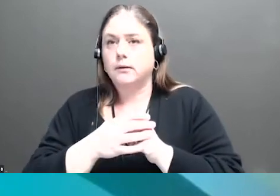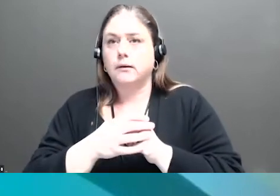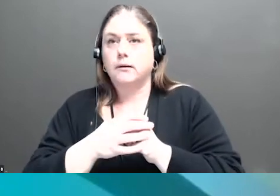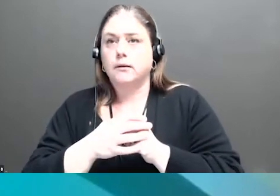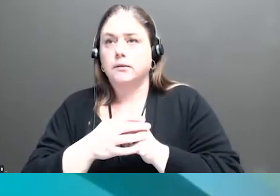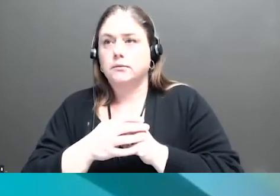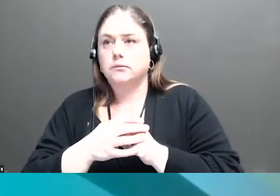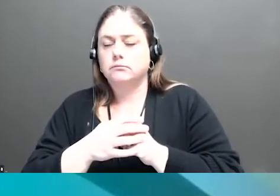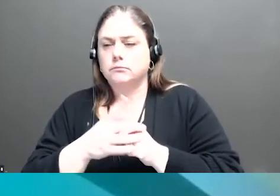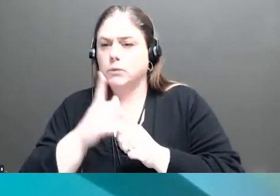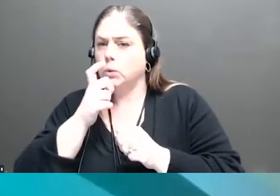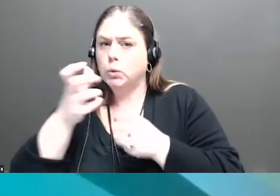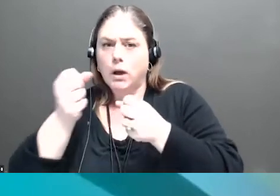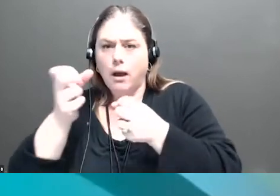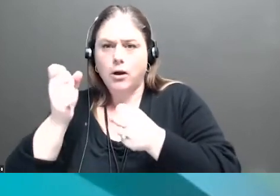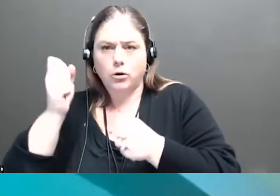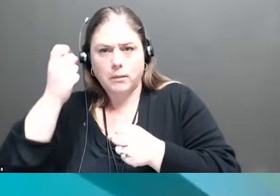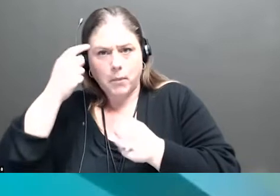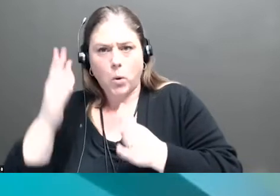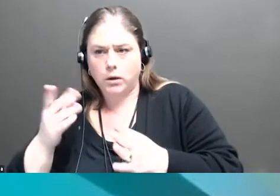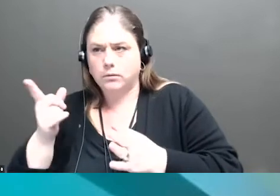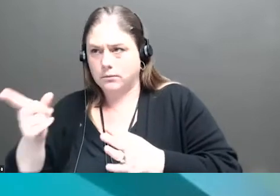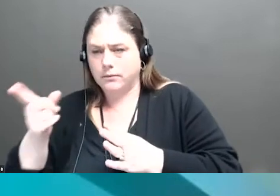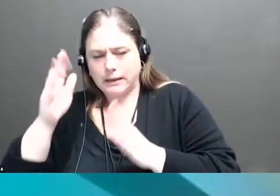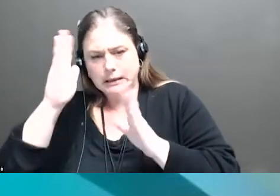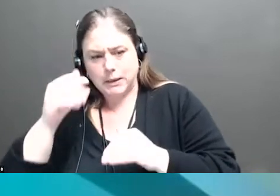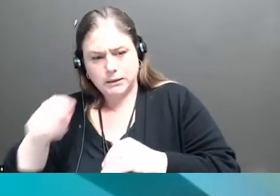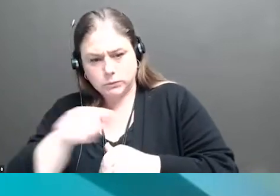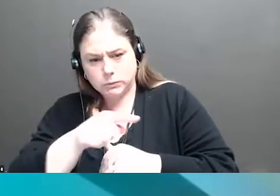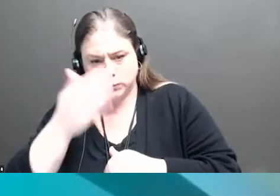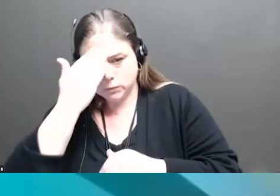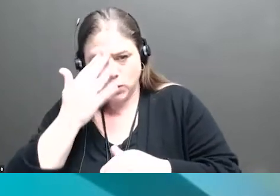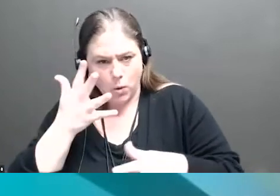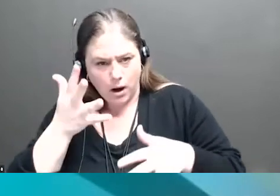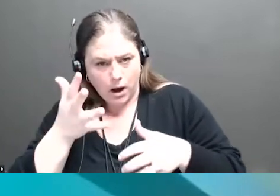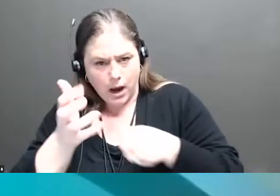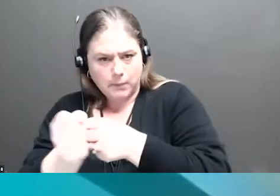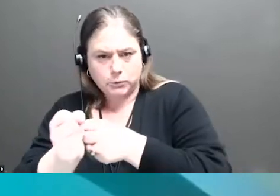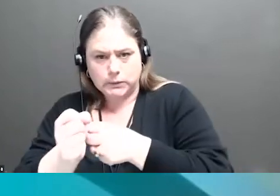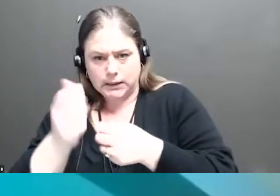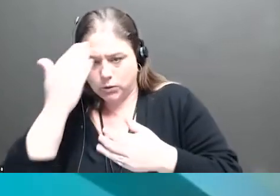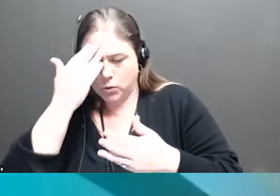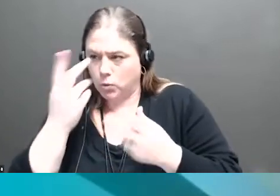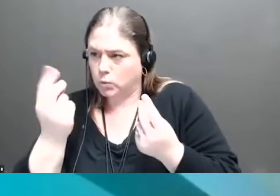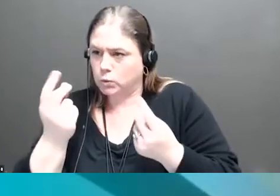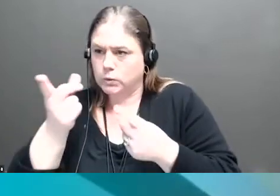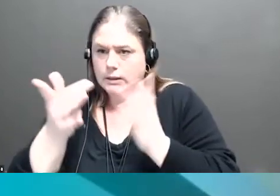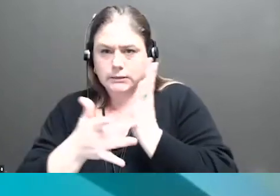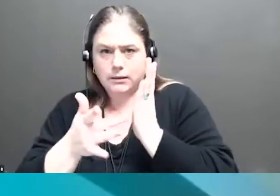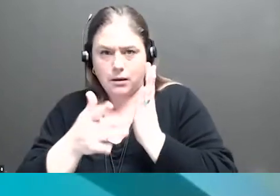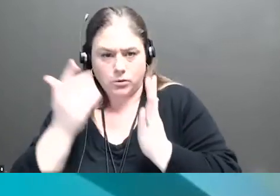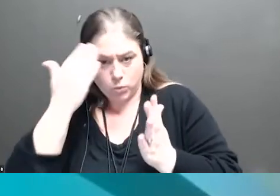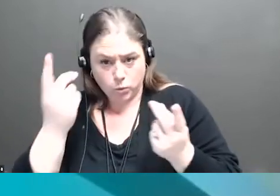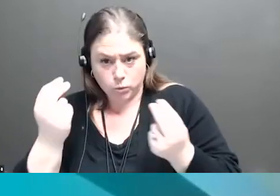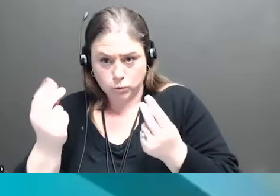job seekers to know how to use the latest technology. However, technology is expensive,